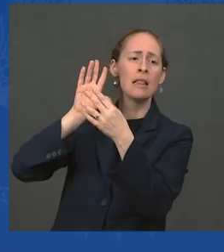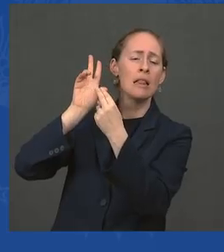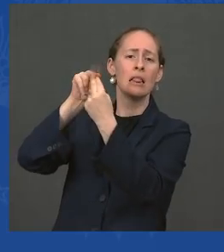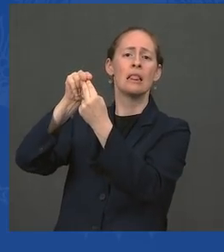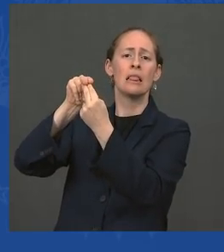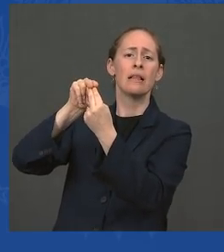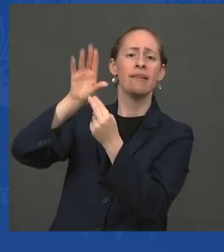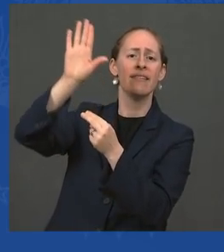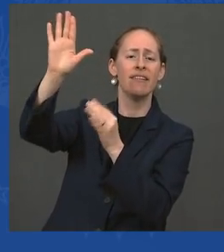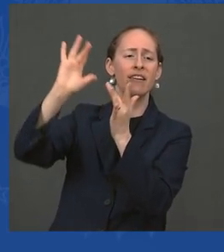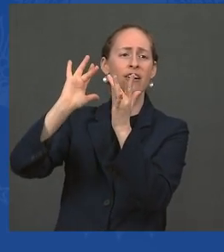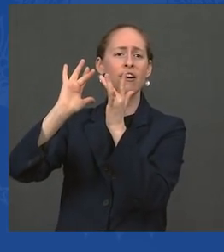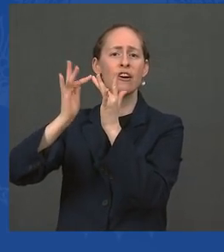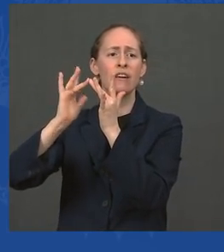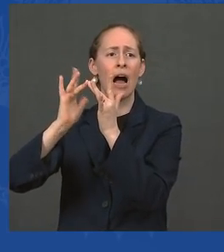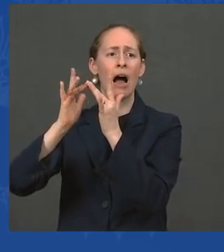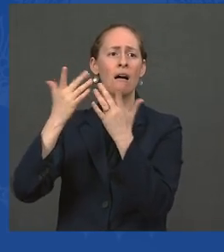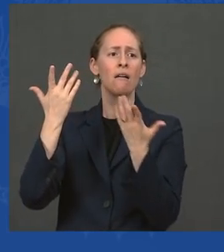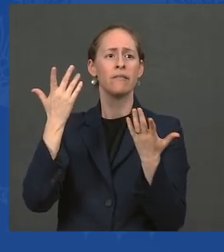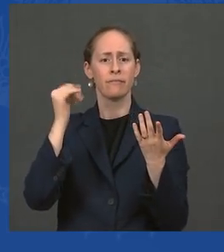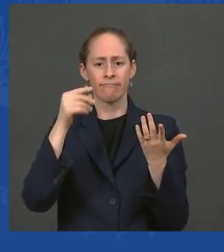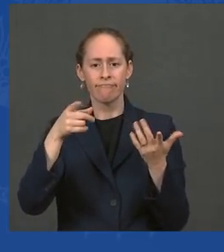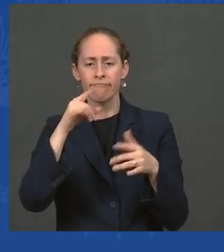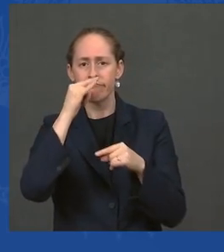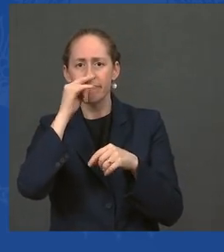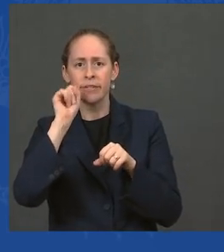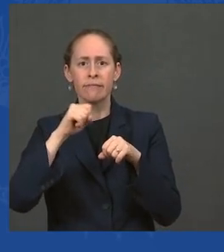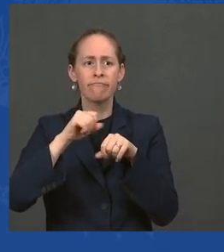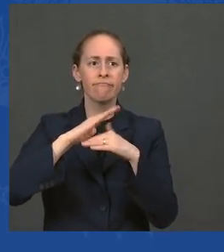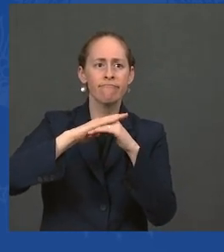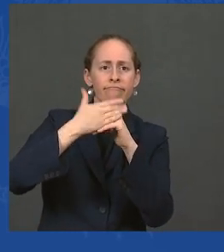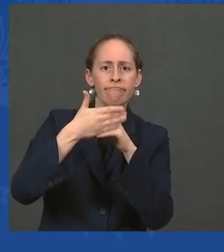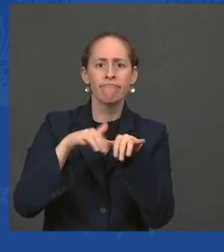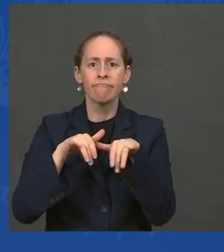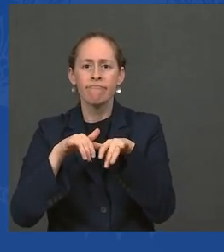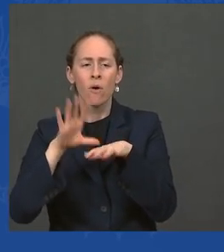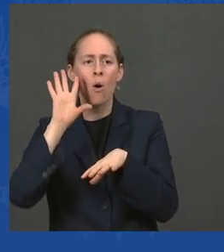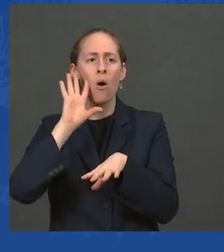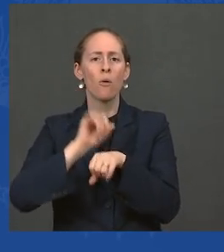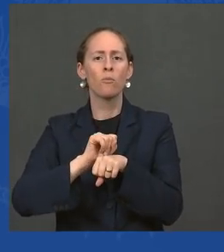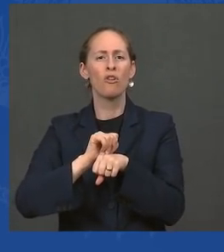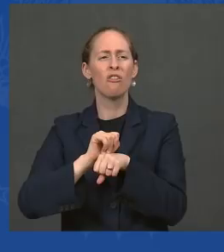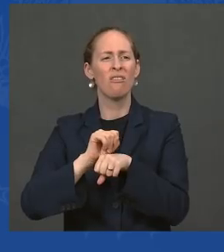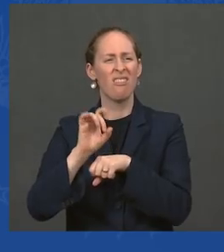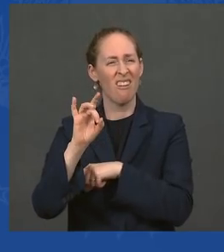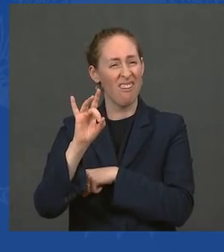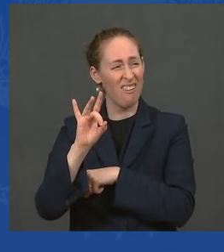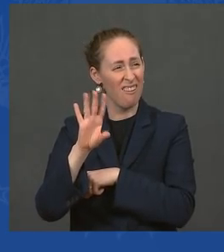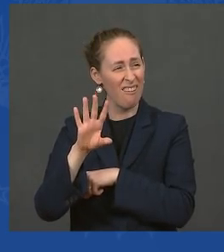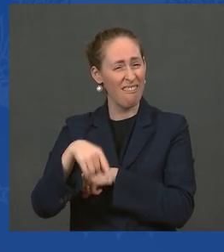to be able to help the kid in school? What are we doing? This is the United States of America, dammit.